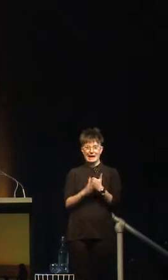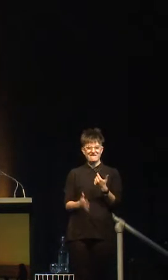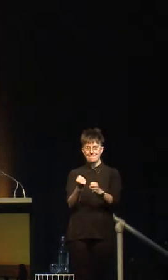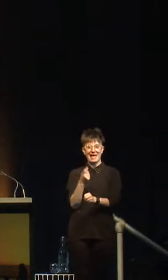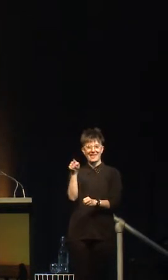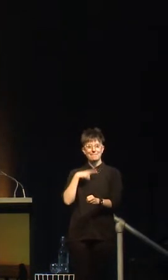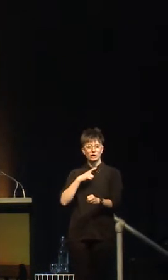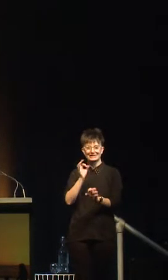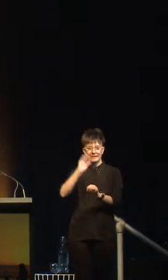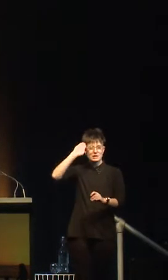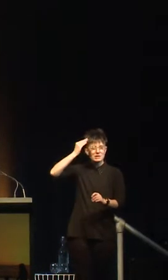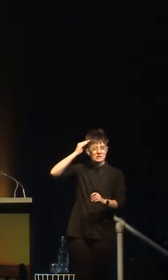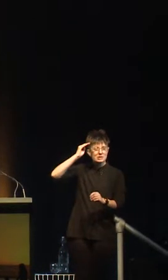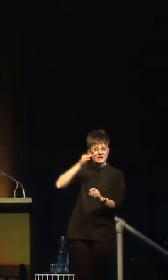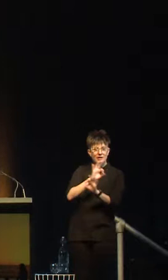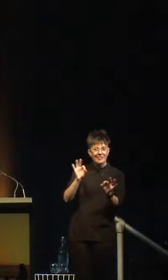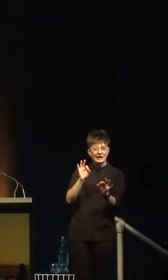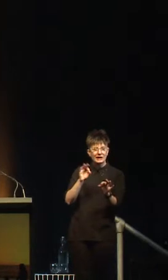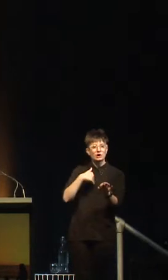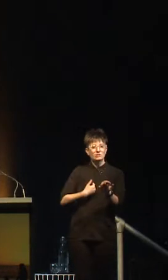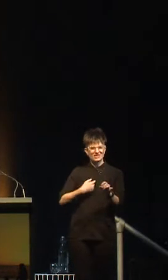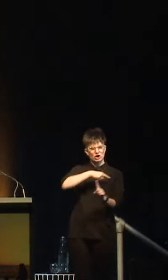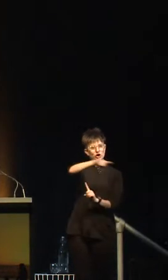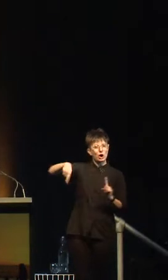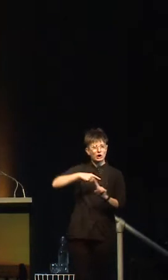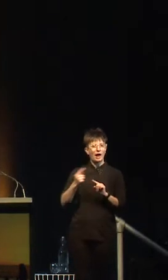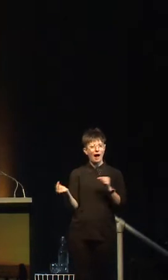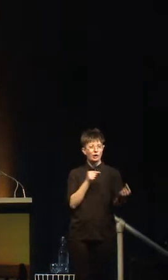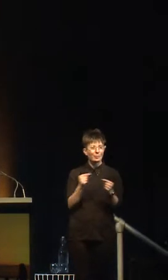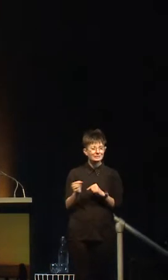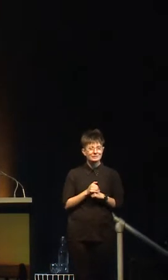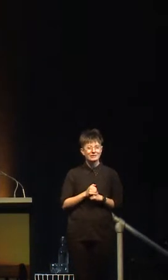because they hadn't set at the target. It's a circular argument. We have to say we want